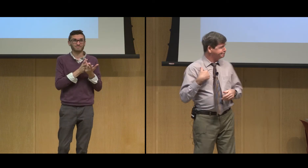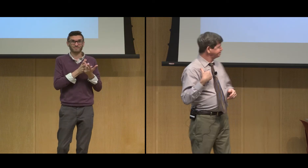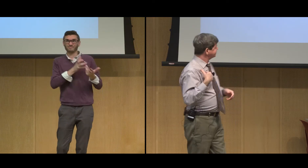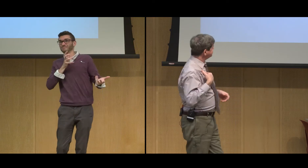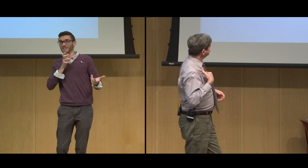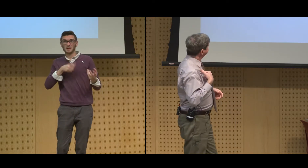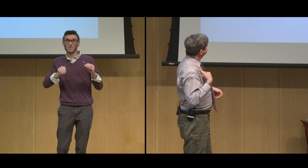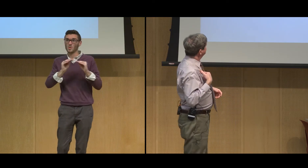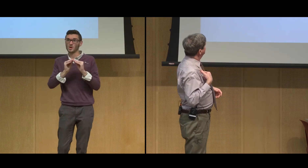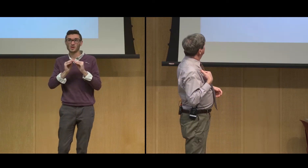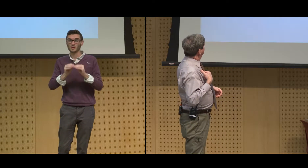is not the right fit for me."